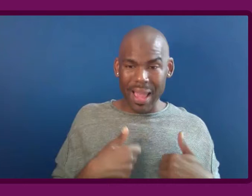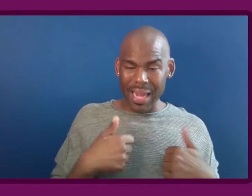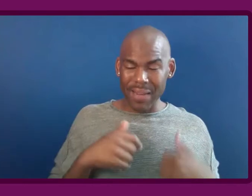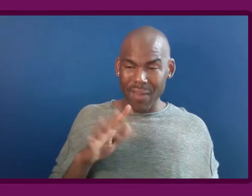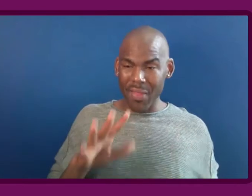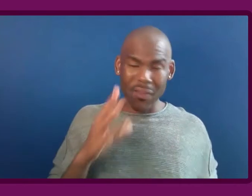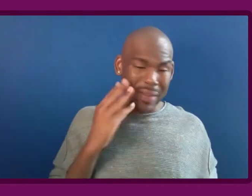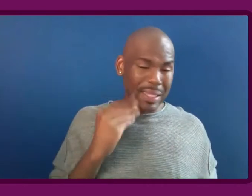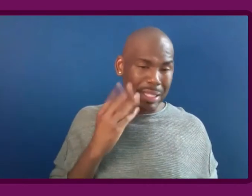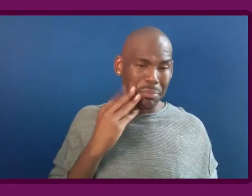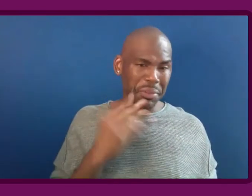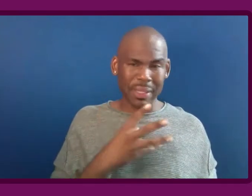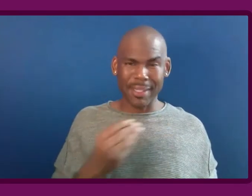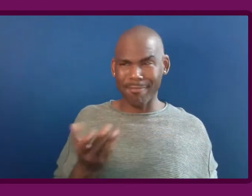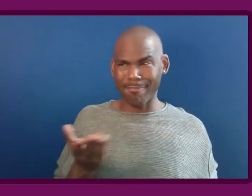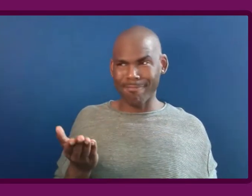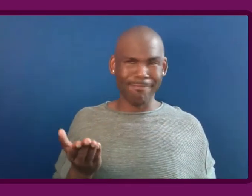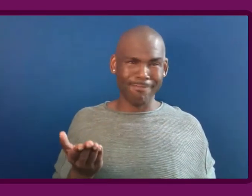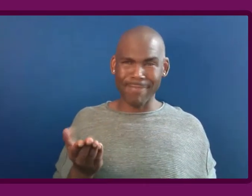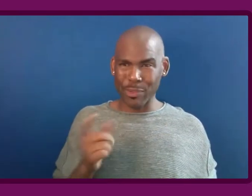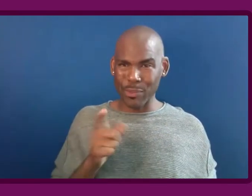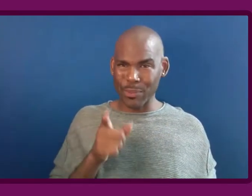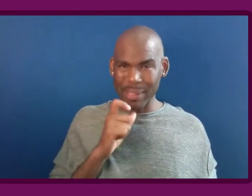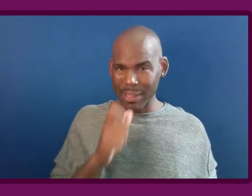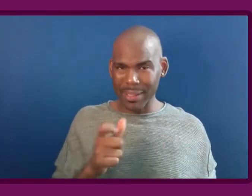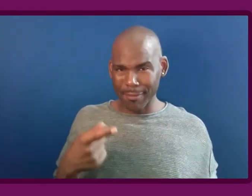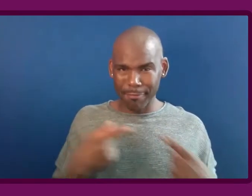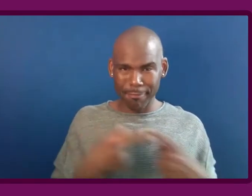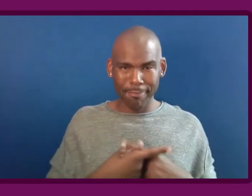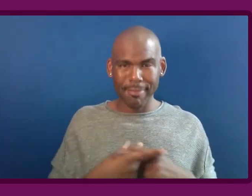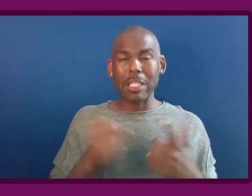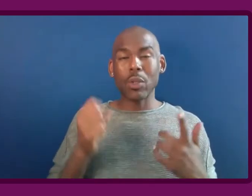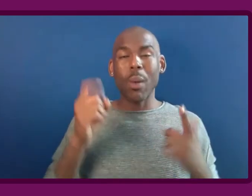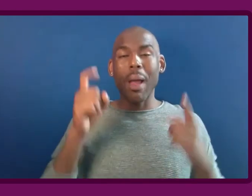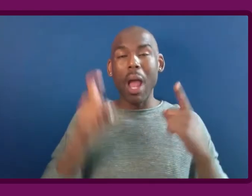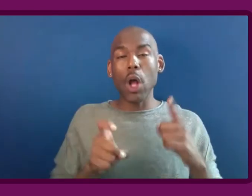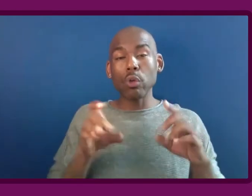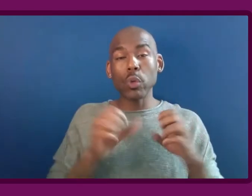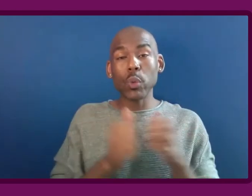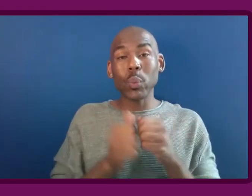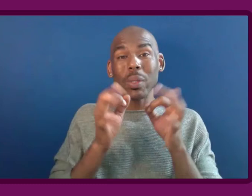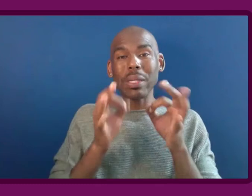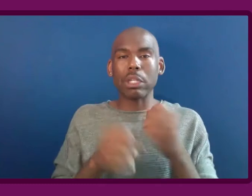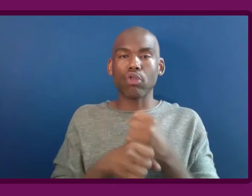and the experience ..." Then it doesn't. It has to do with the decision-making from